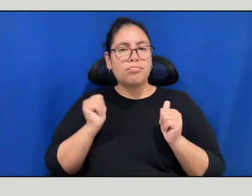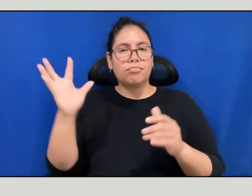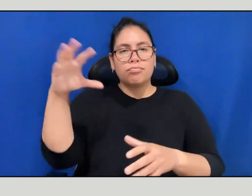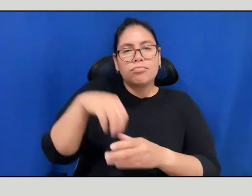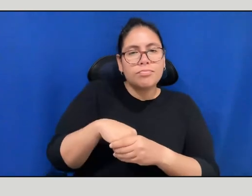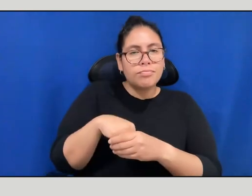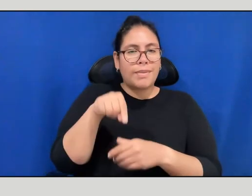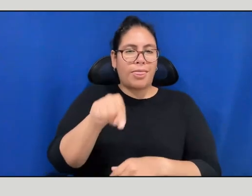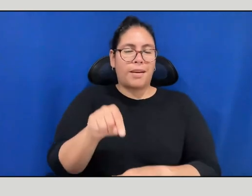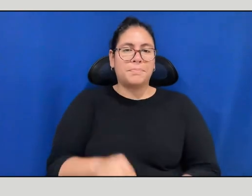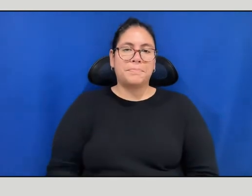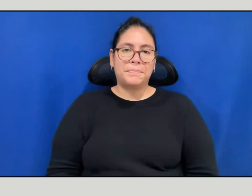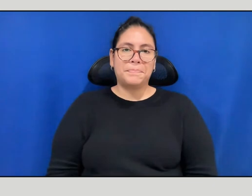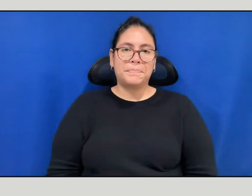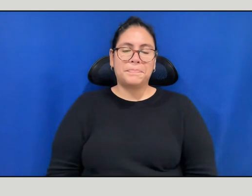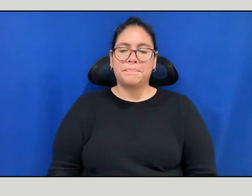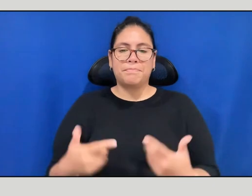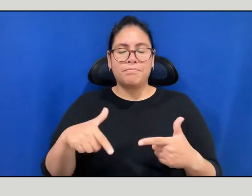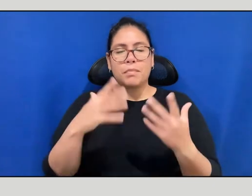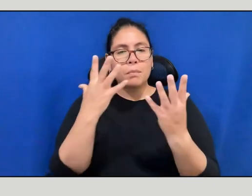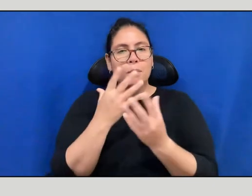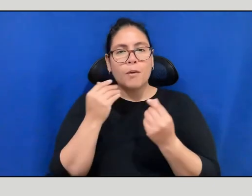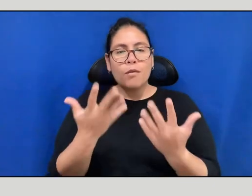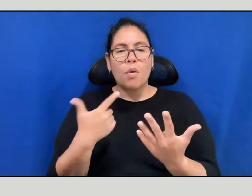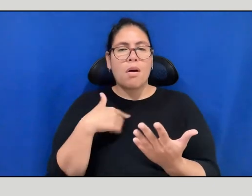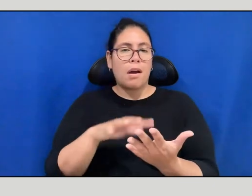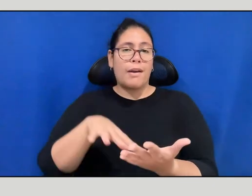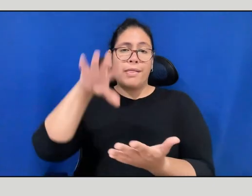This was beautiful. I learned so much.